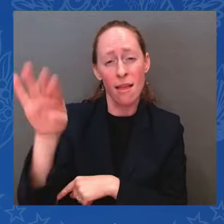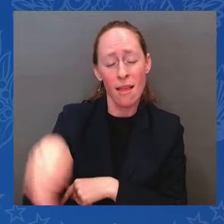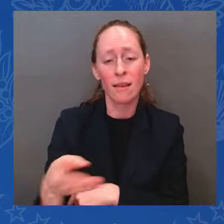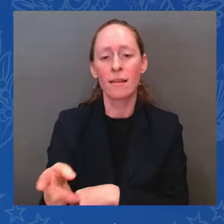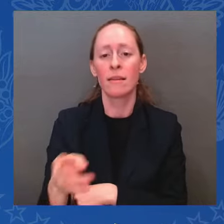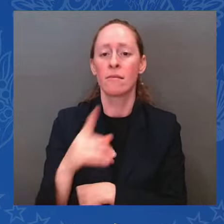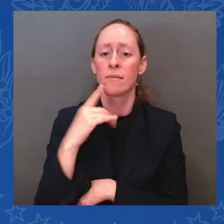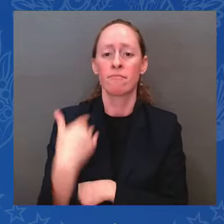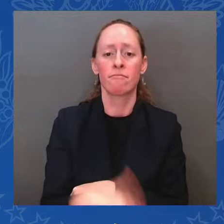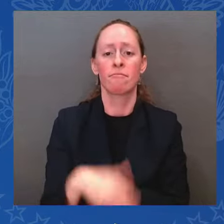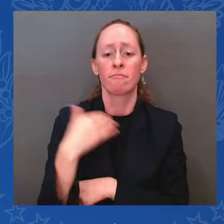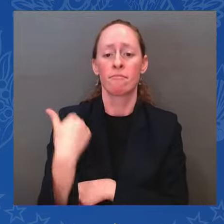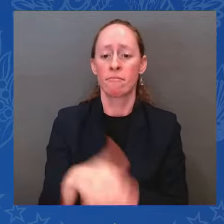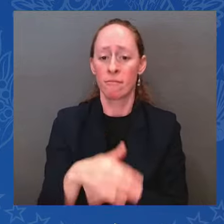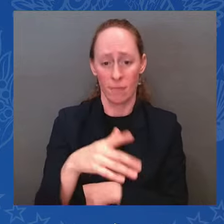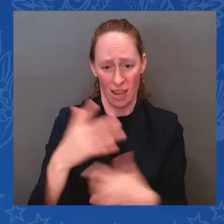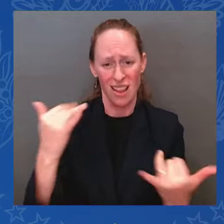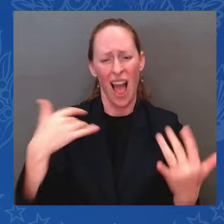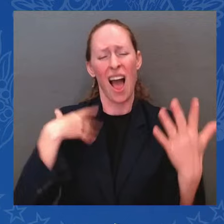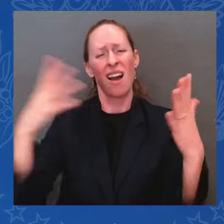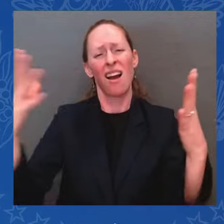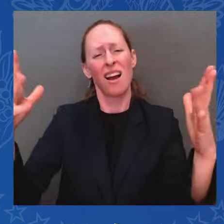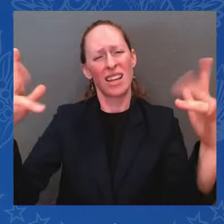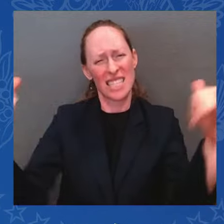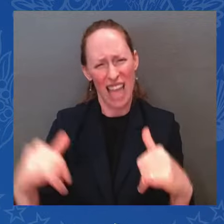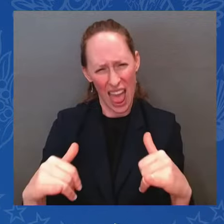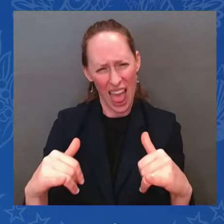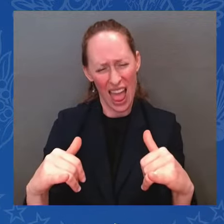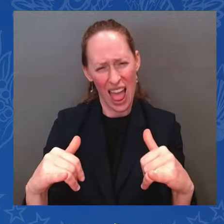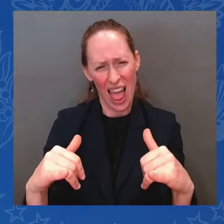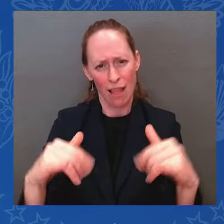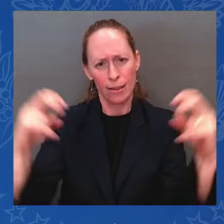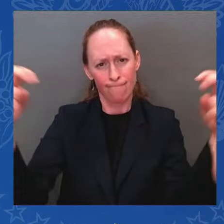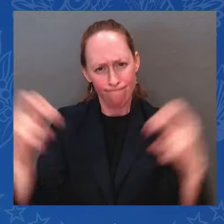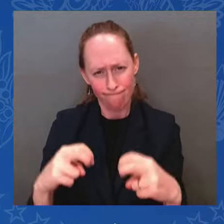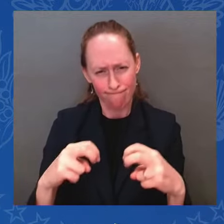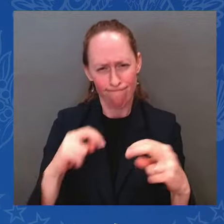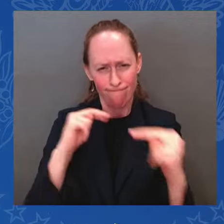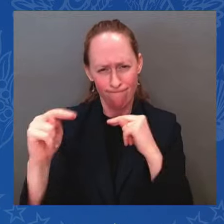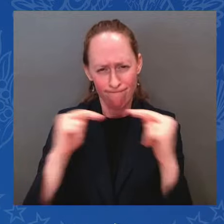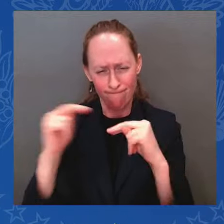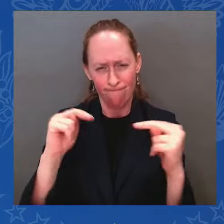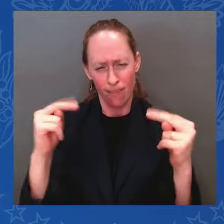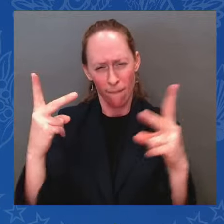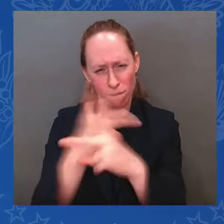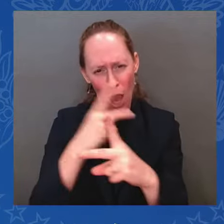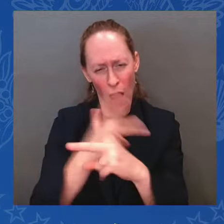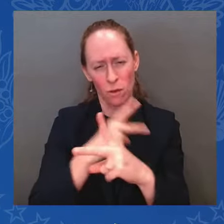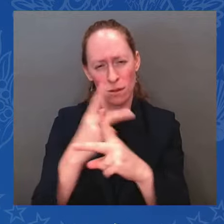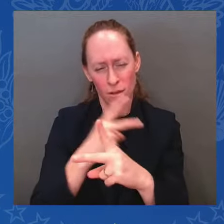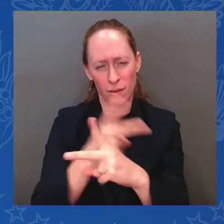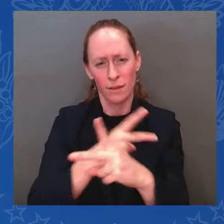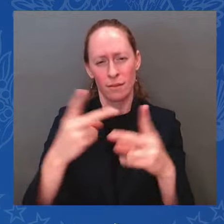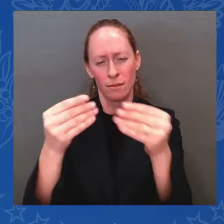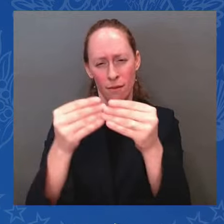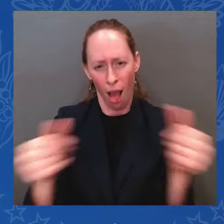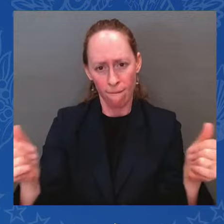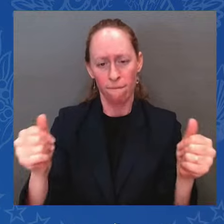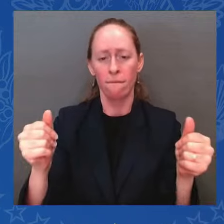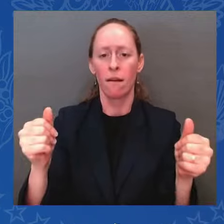as long as you can to try to work this out. And they've been around the clock and the companies have made some significant offers.